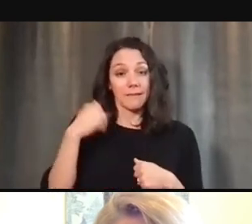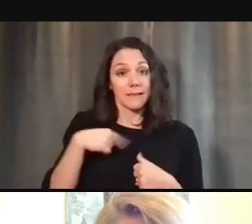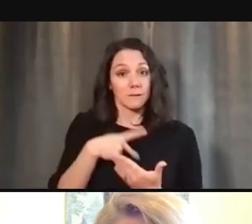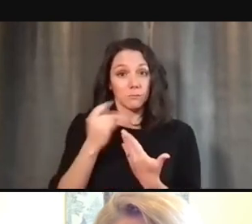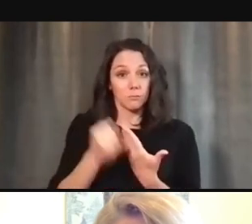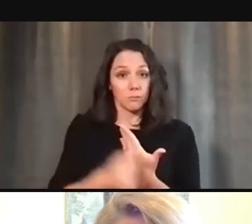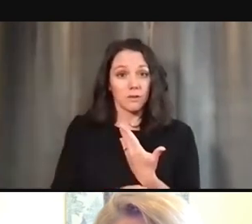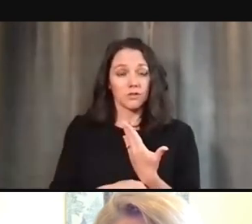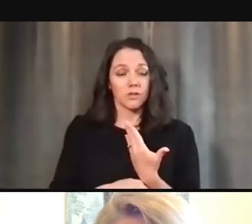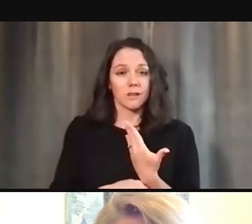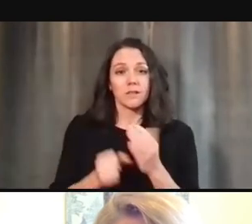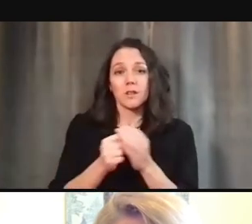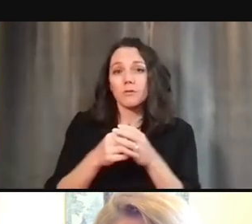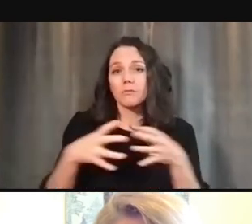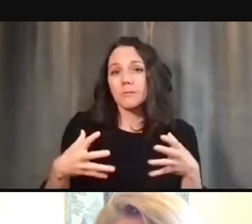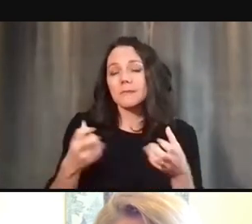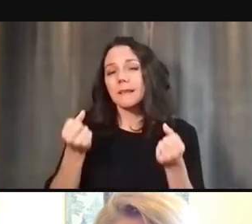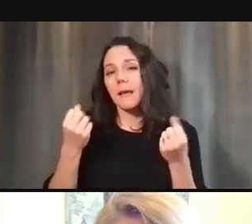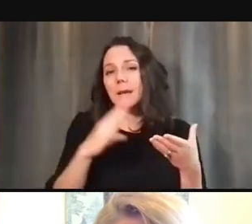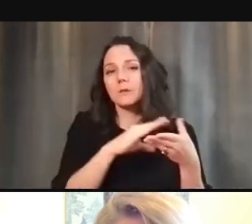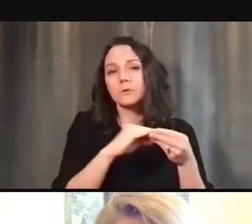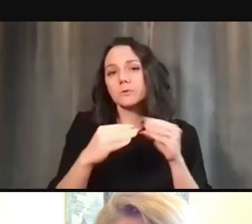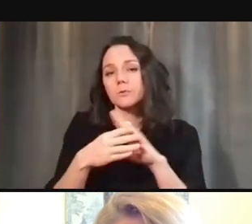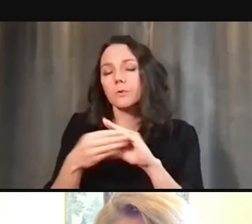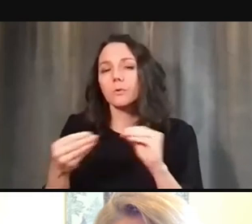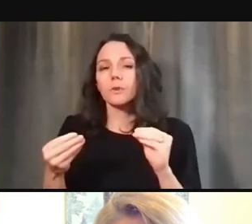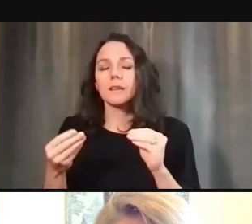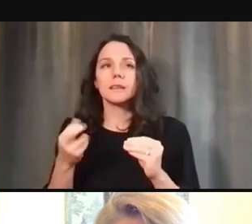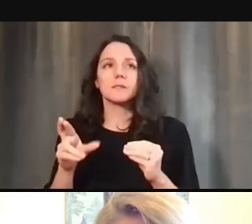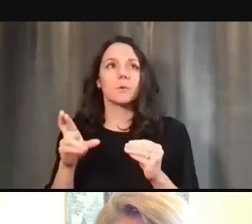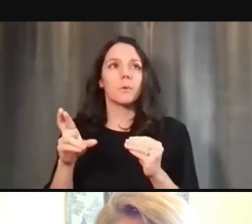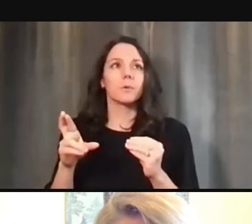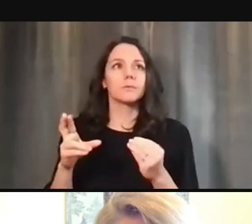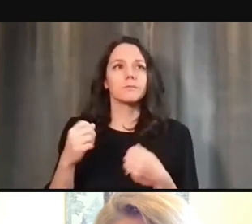or opportunities to voice connection and community building,